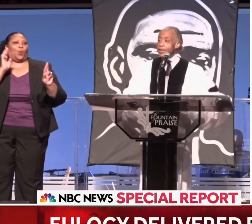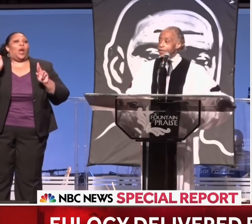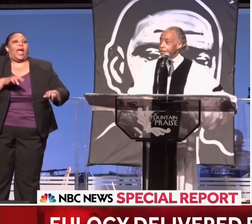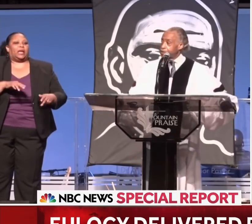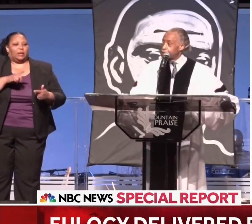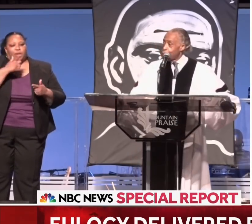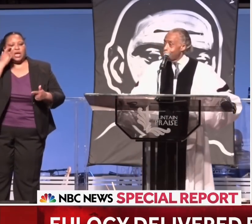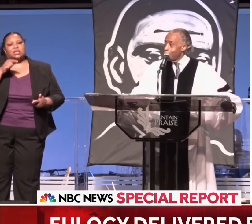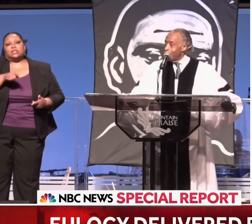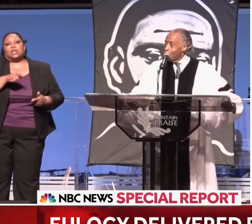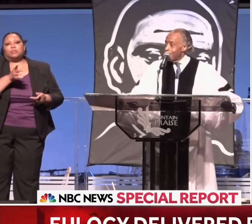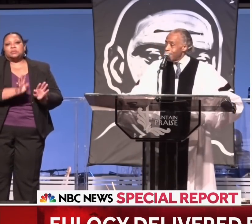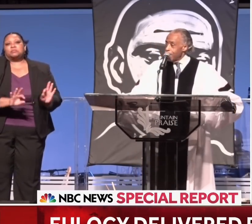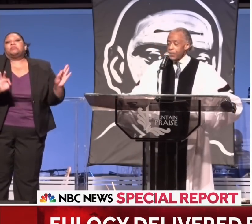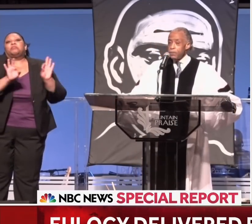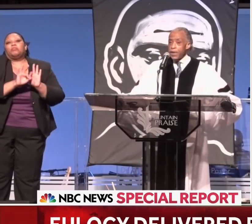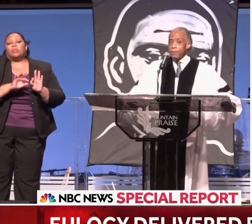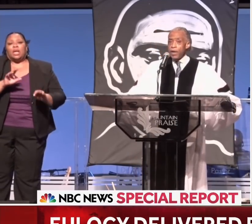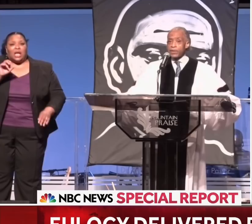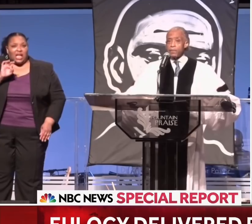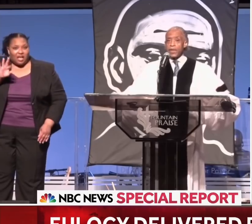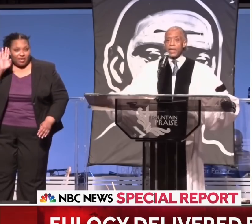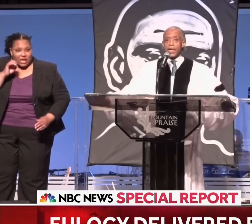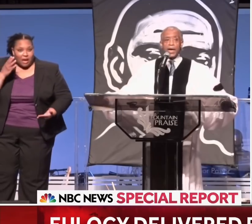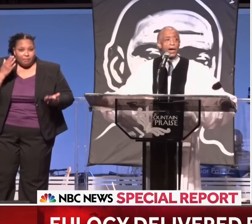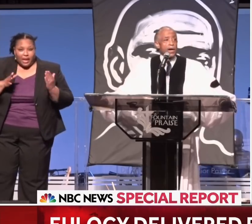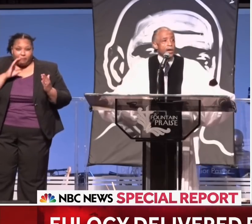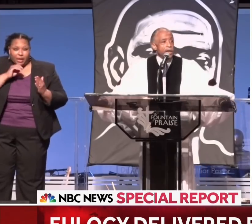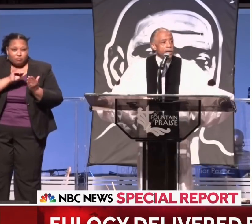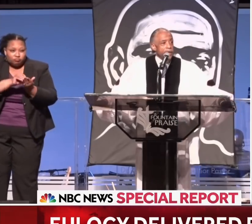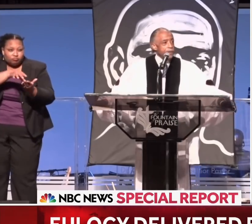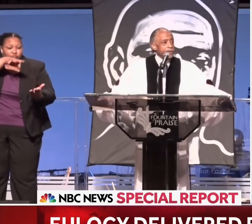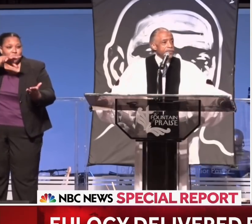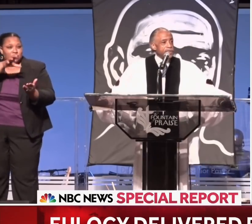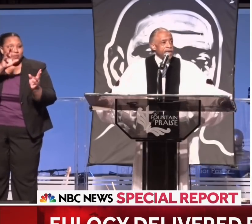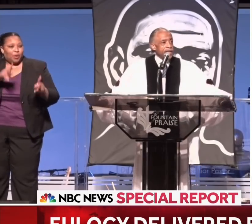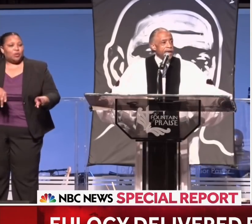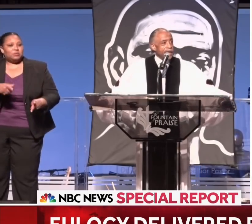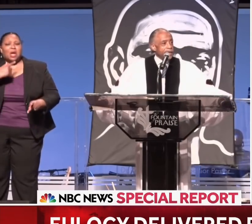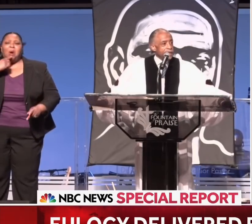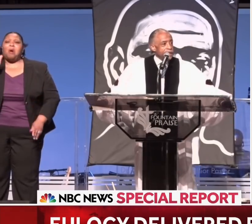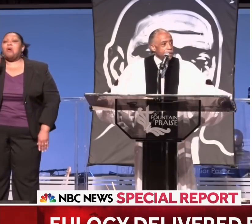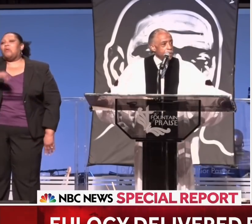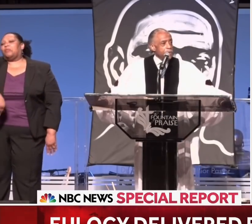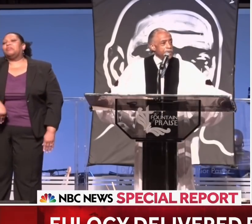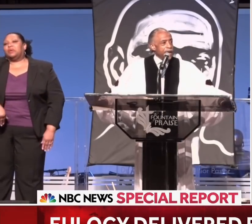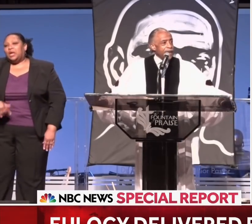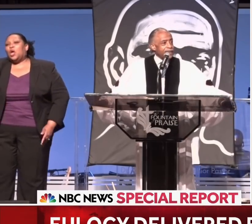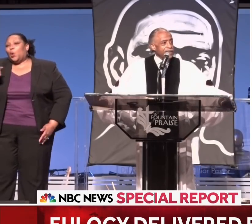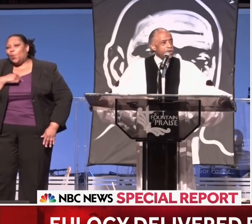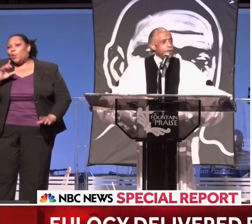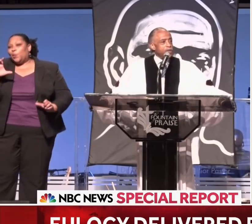OF THESE ONES WITH A LONG TITLE, WE WOULD HAVE BEEN ACCUSED OF REACTING TO HIS PROMINENCE.